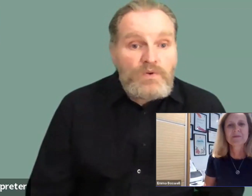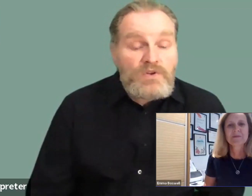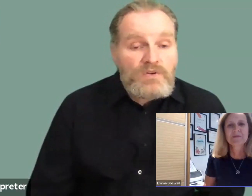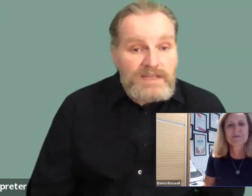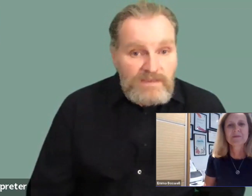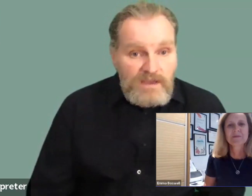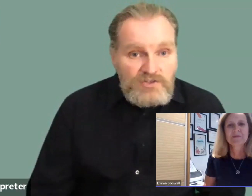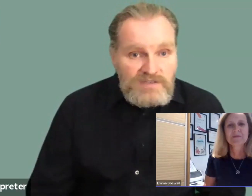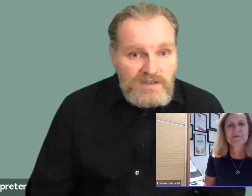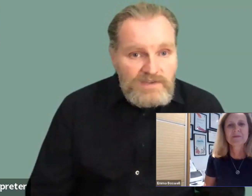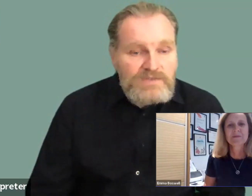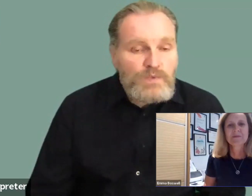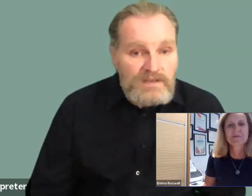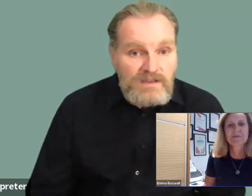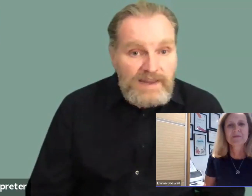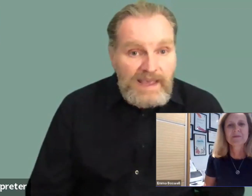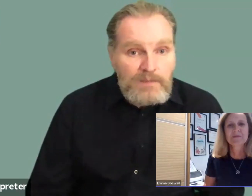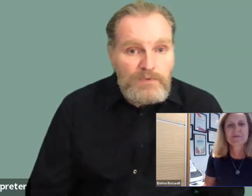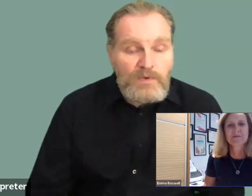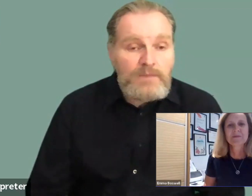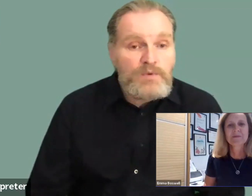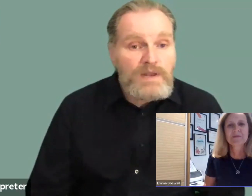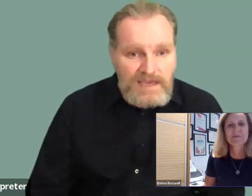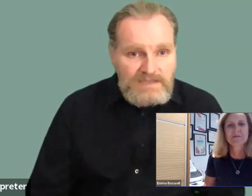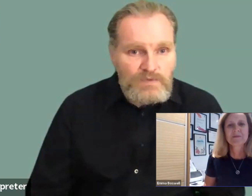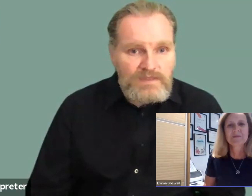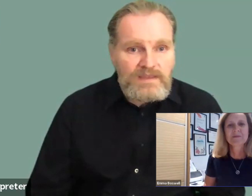want to contact the Usher Service, we can certainly help you and help you liaise with